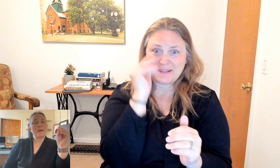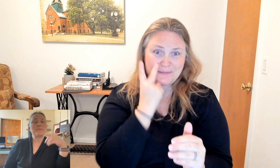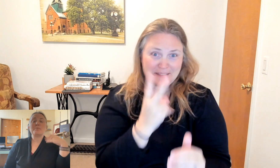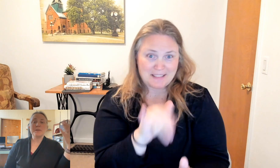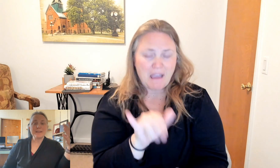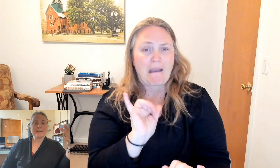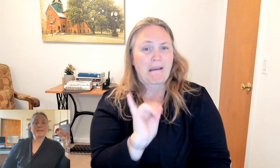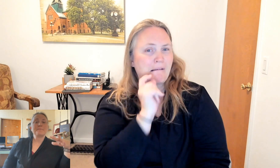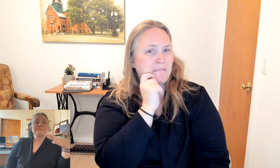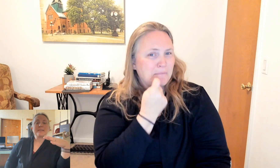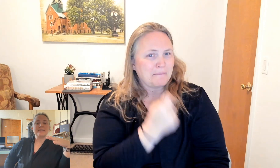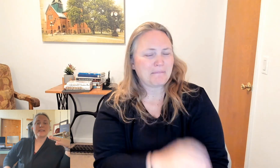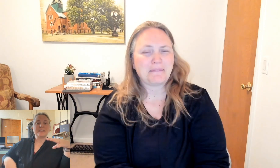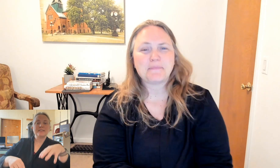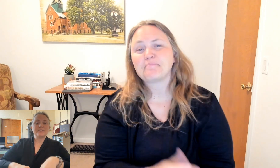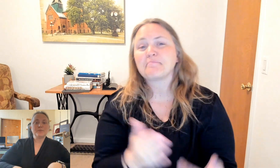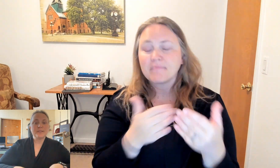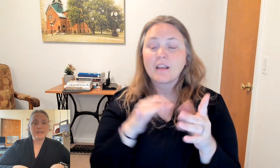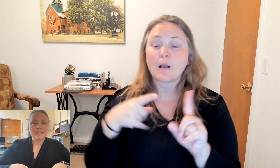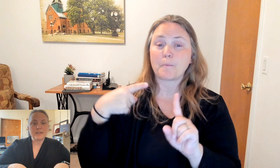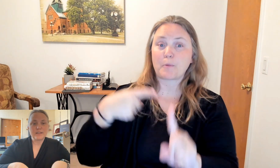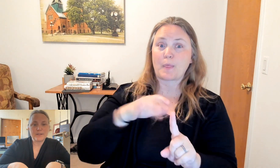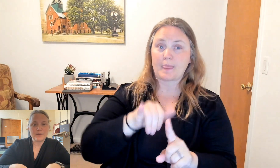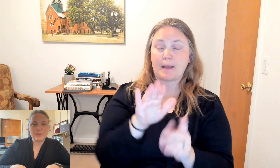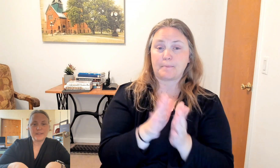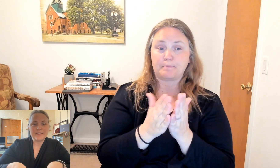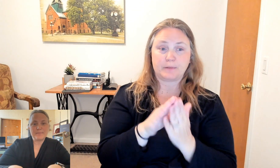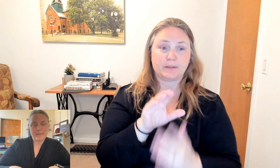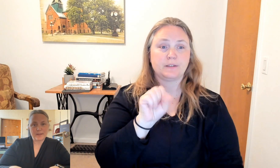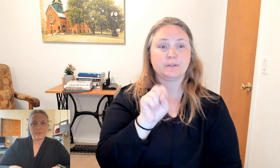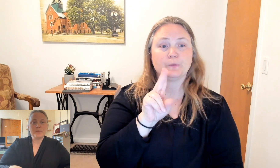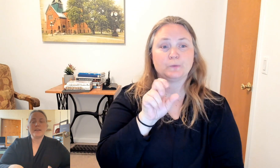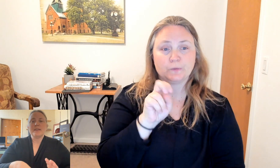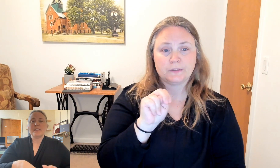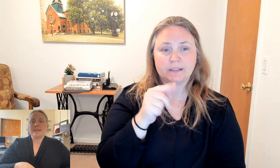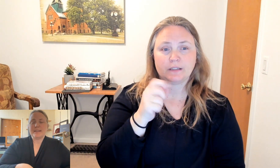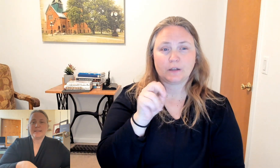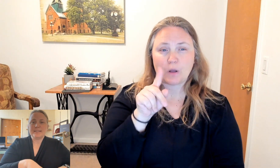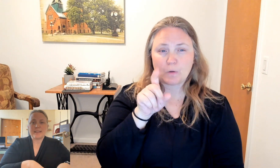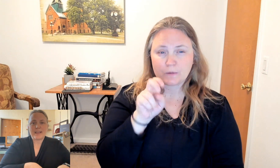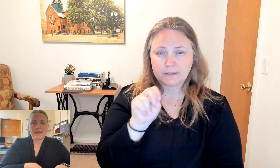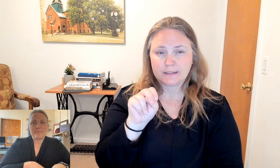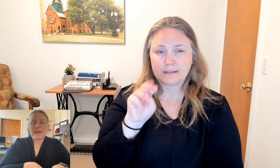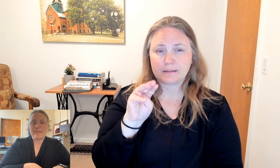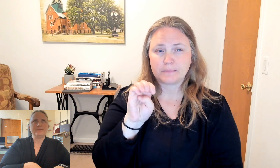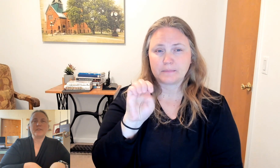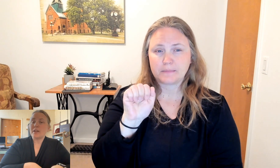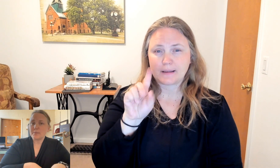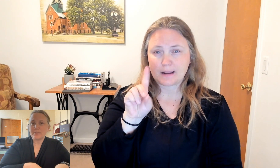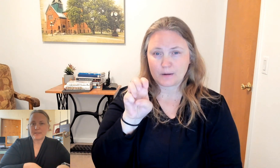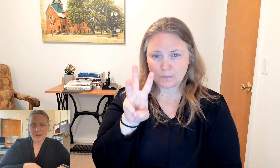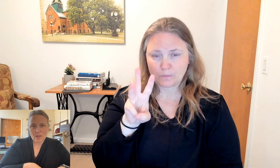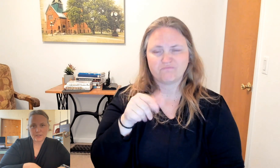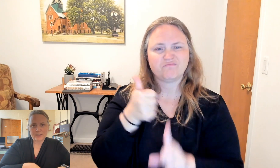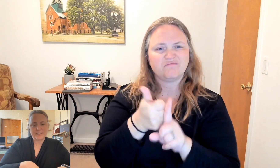But my point is, is that Susan Golden Meadow is a behavioral developmental psychologist.